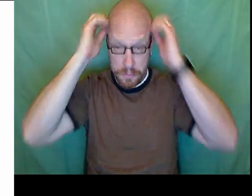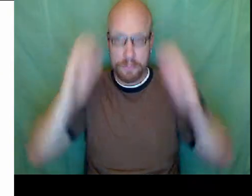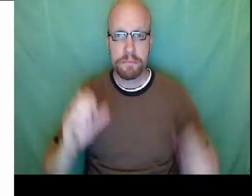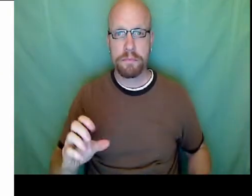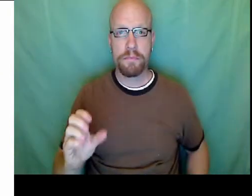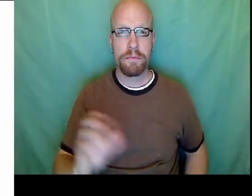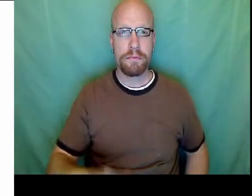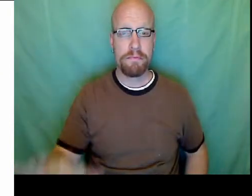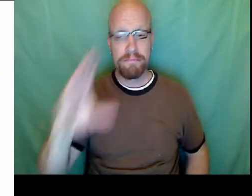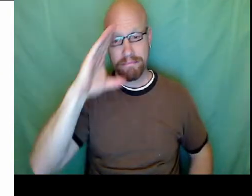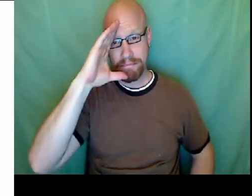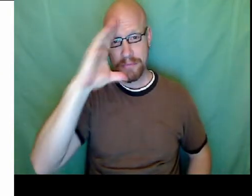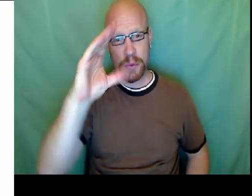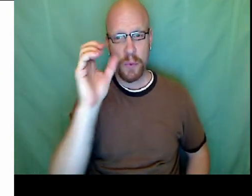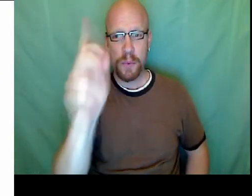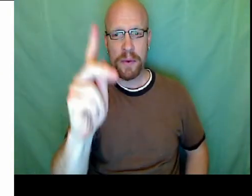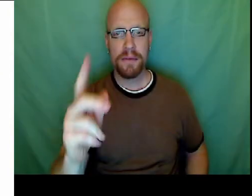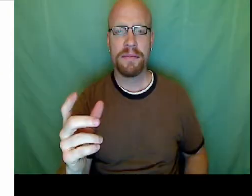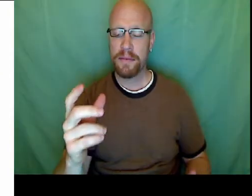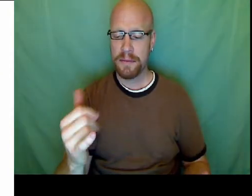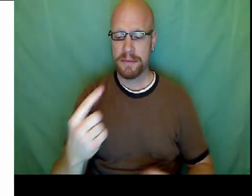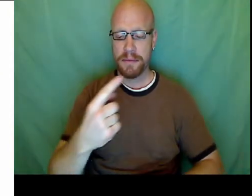Hello. In this vlog we have the addition method with the system of two equations. As you can see in my sentence here, my example, we have a special system, meaning it's not normal, like we normally expect one answer for x, one answer for y, we pick that point, works for both equations. We don't have that this time. We'll see what happens throughout this vlog with this system. The addition method, you need to have both equations in standard form.